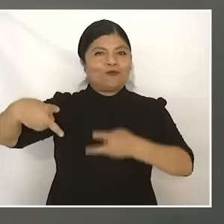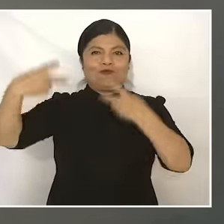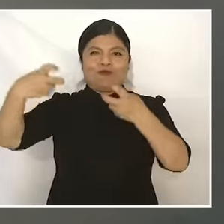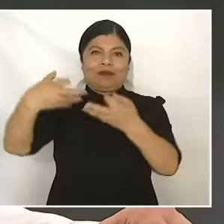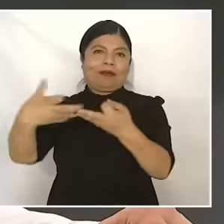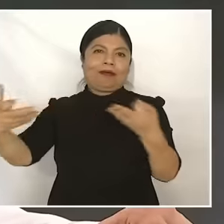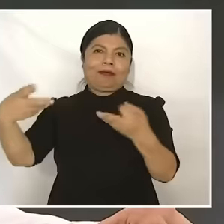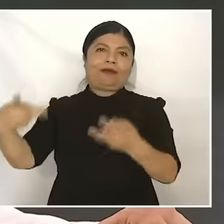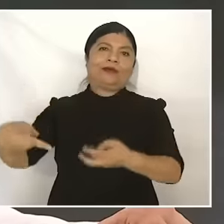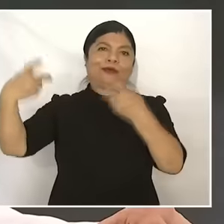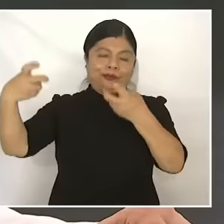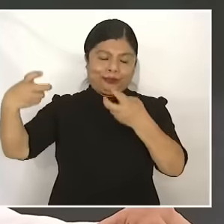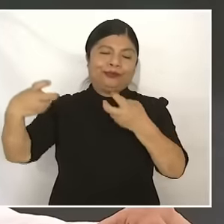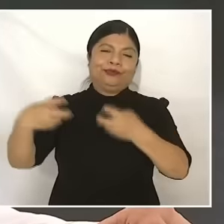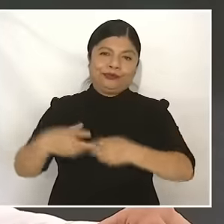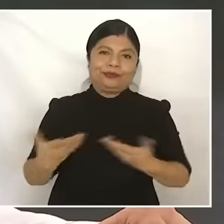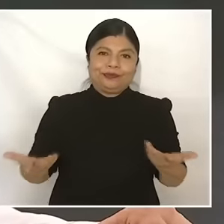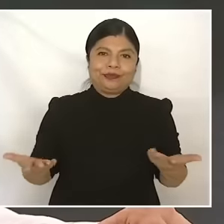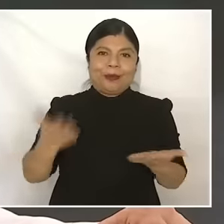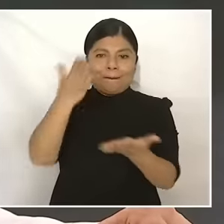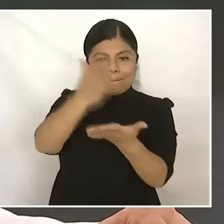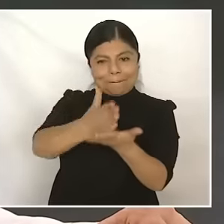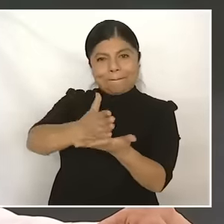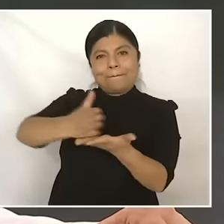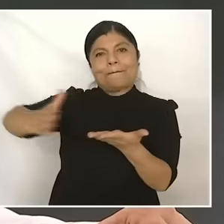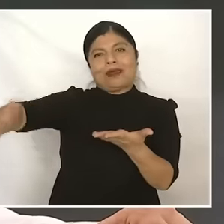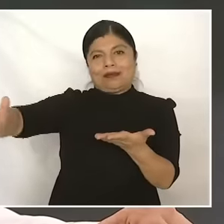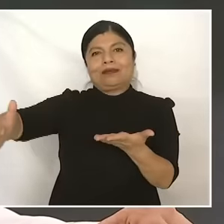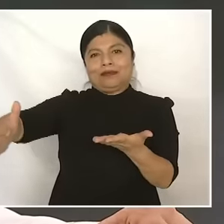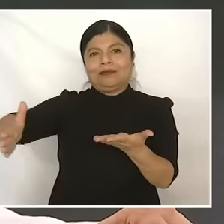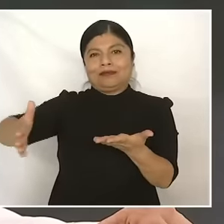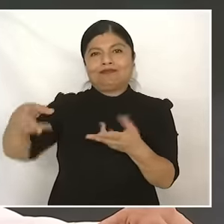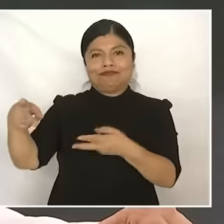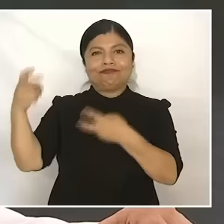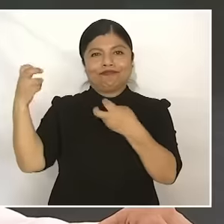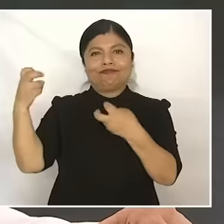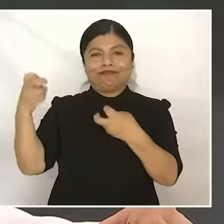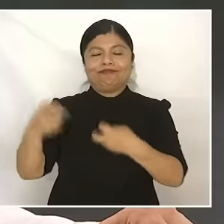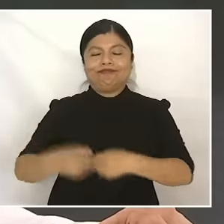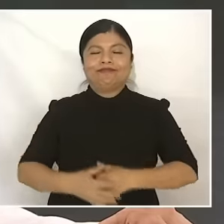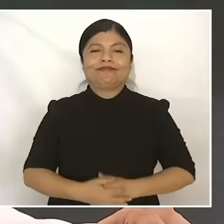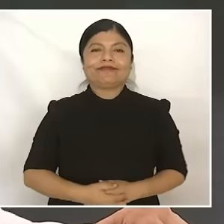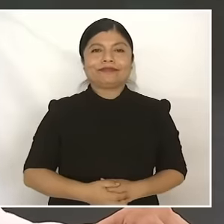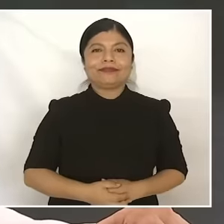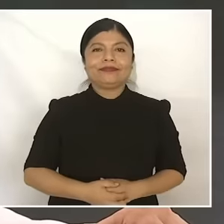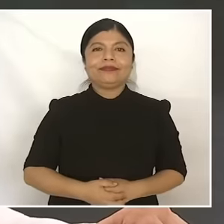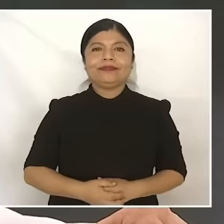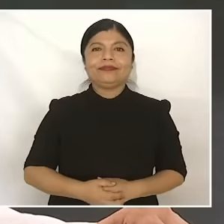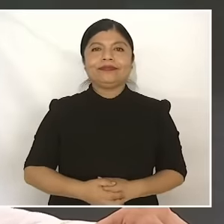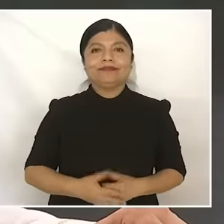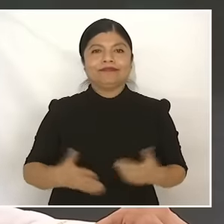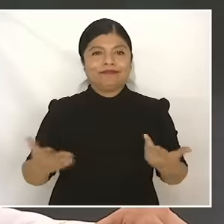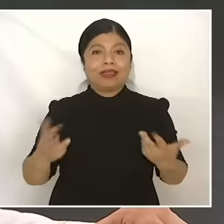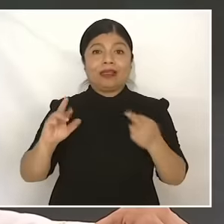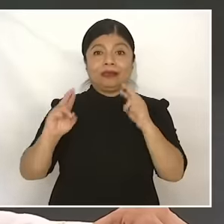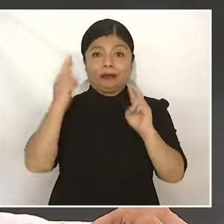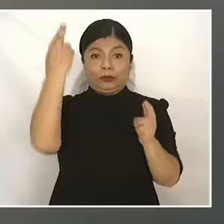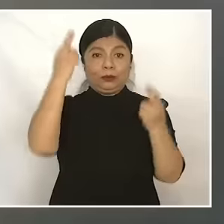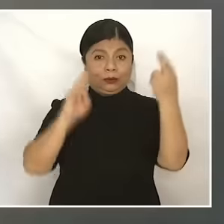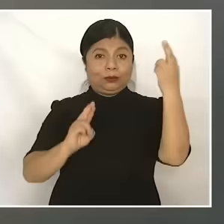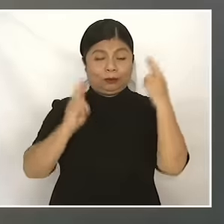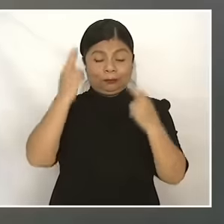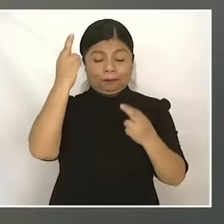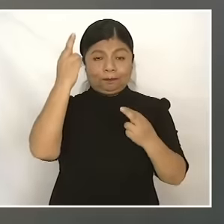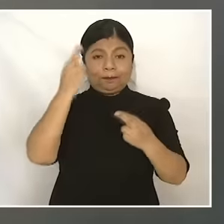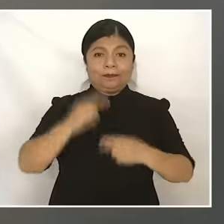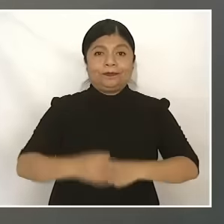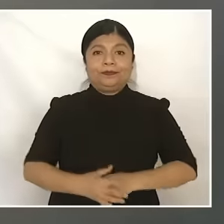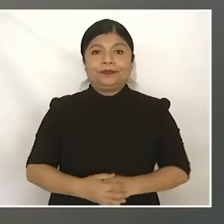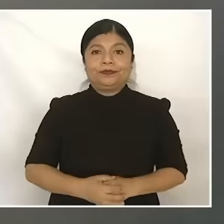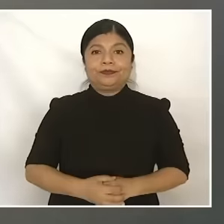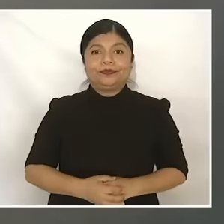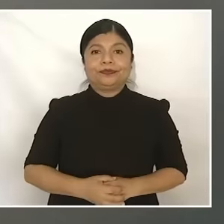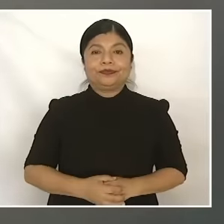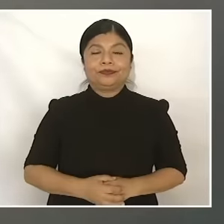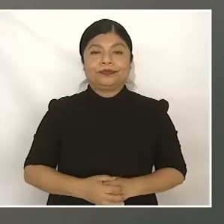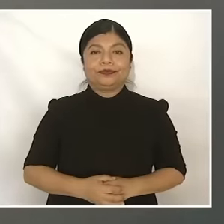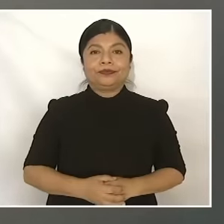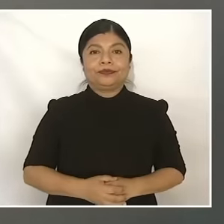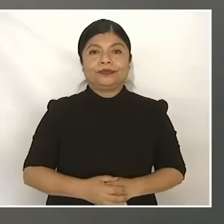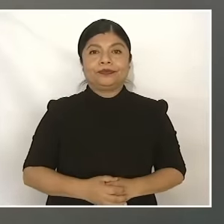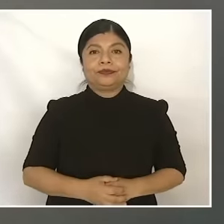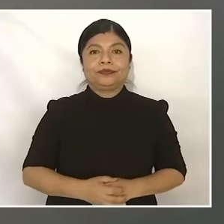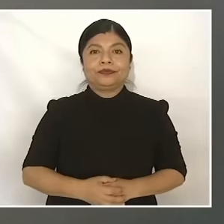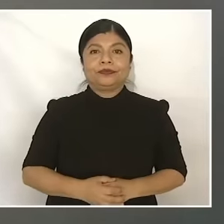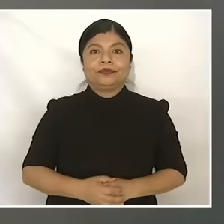and took away half of our territory with the revolution. We also had to fight with